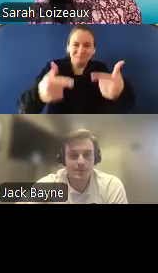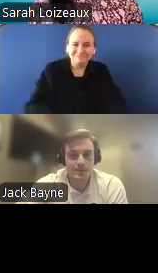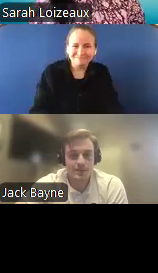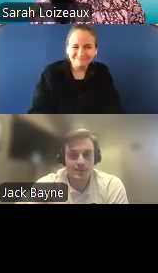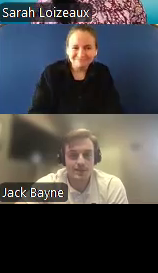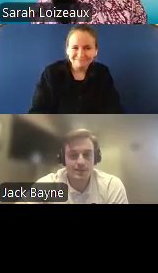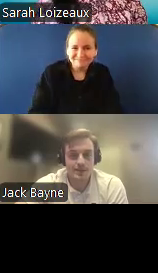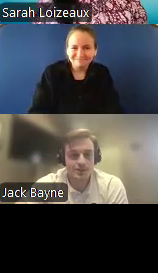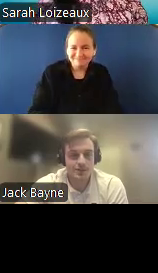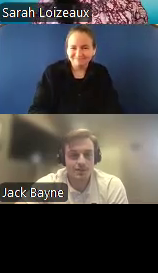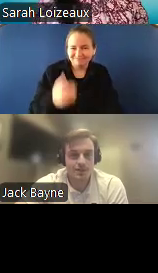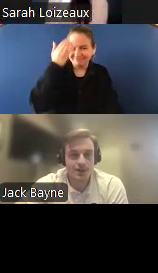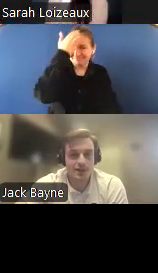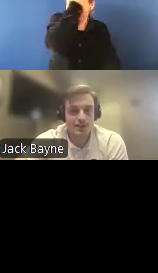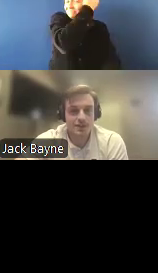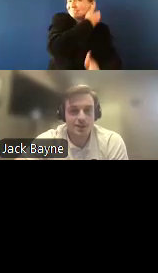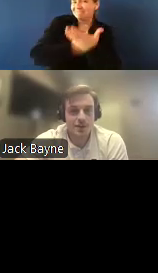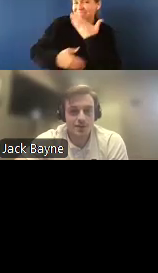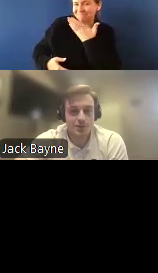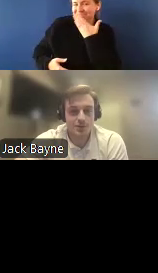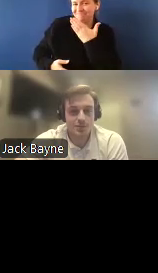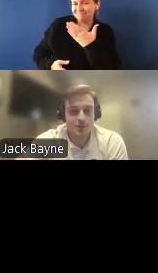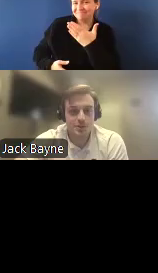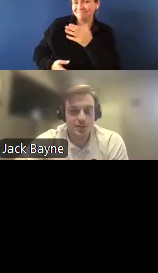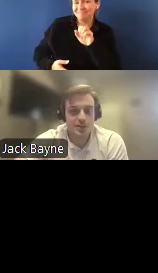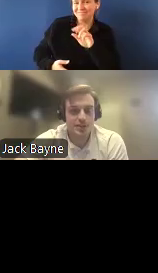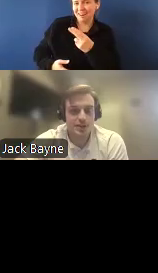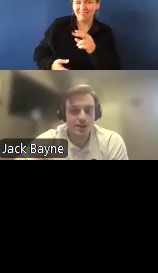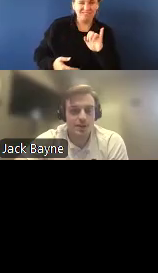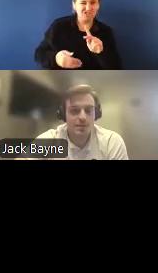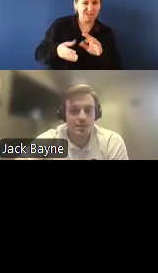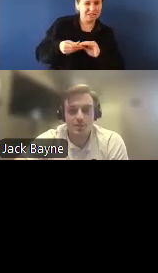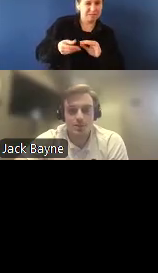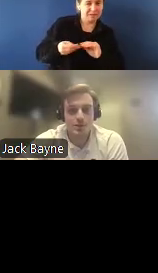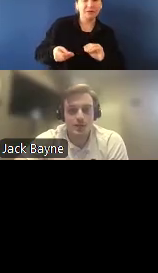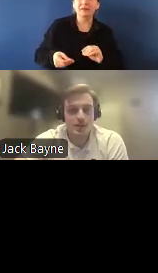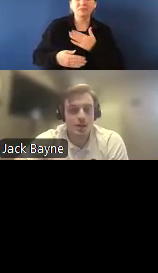Thank you, Sarah, for that introduction. I really appreciate it. I appreciate the